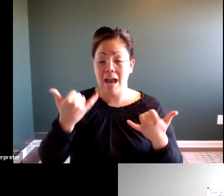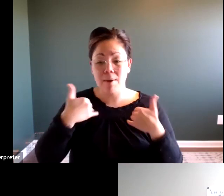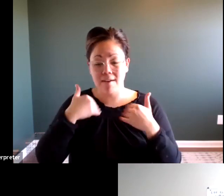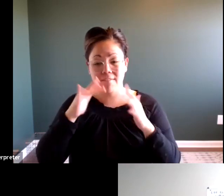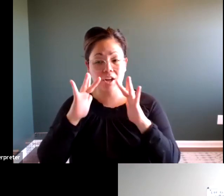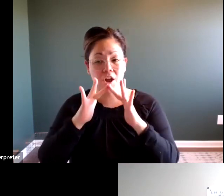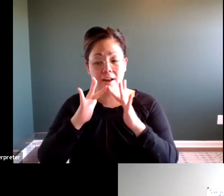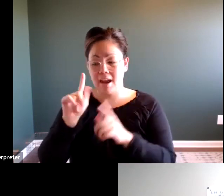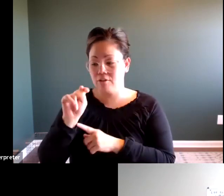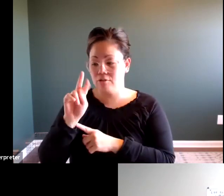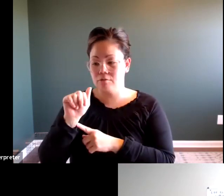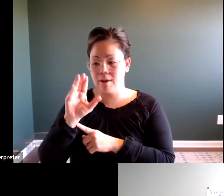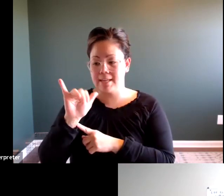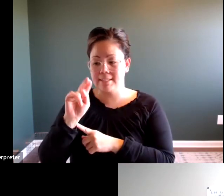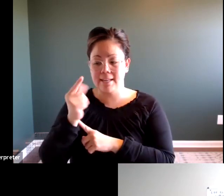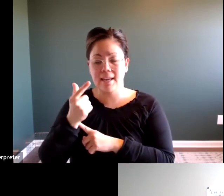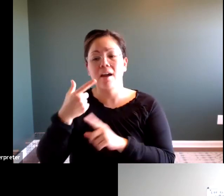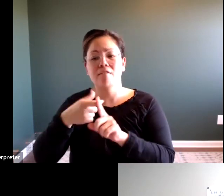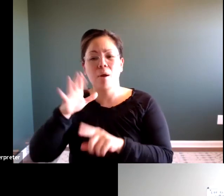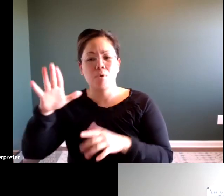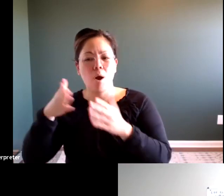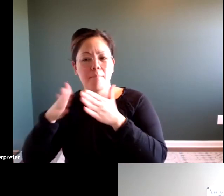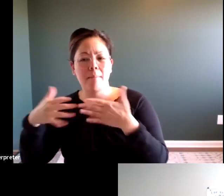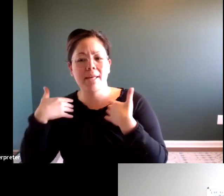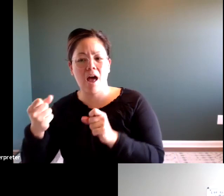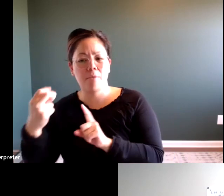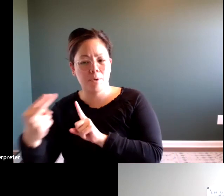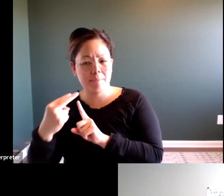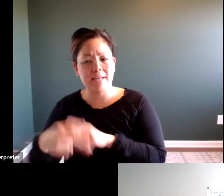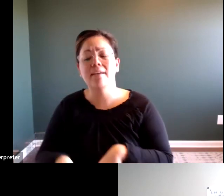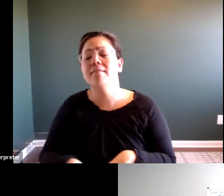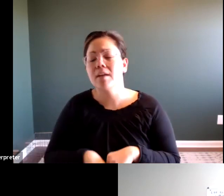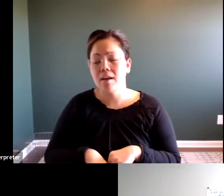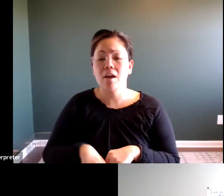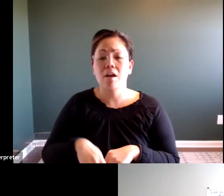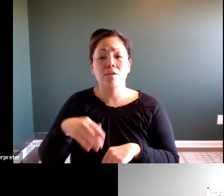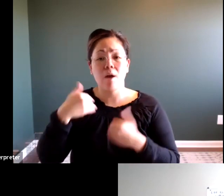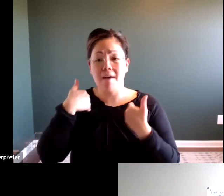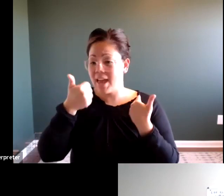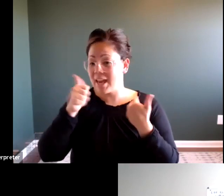from a public health situation would there be a time when cultural institutions